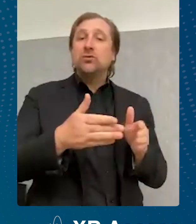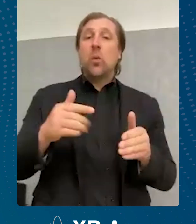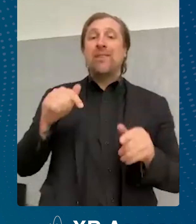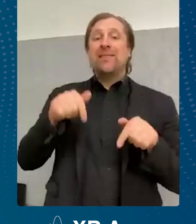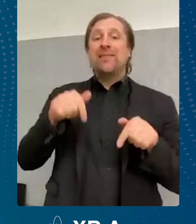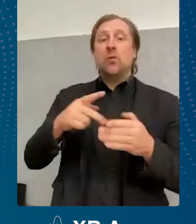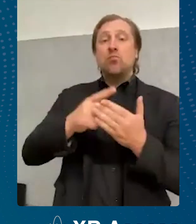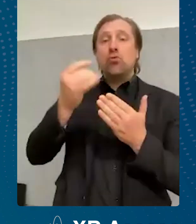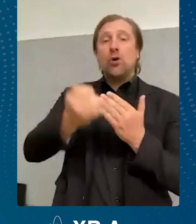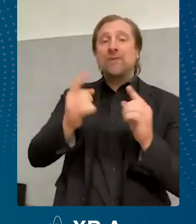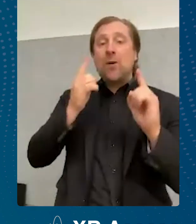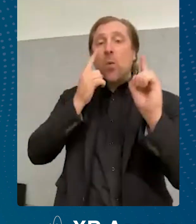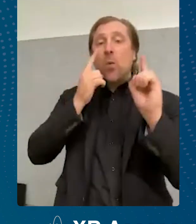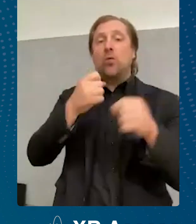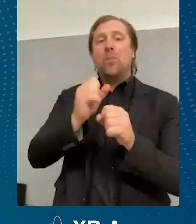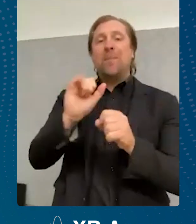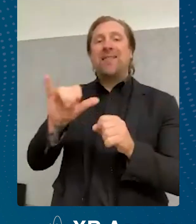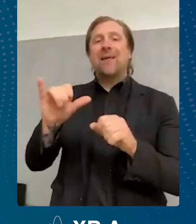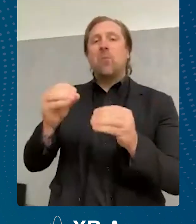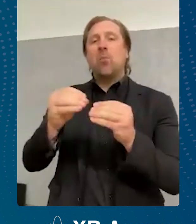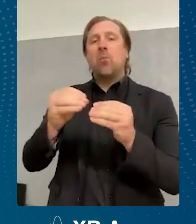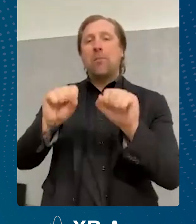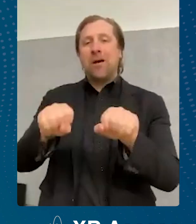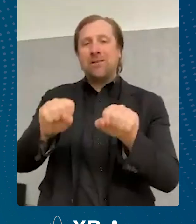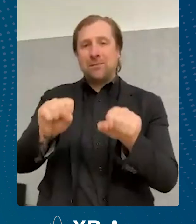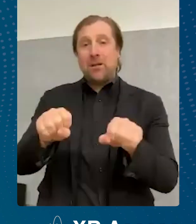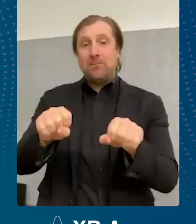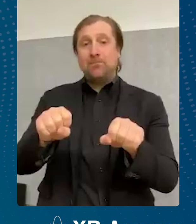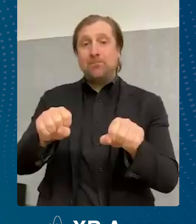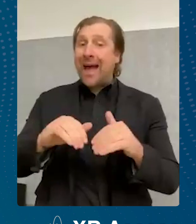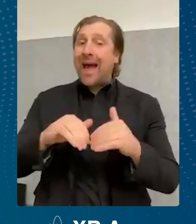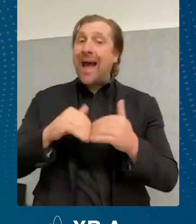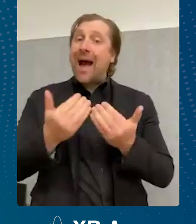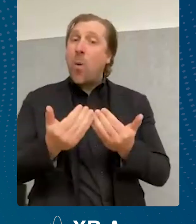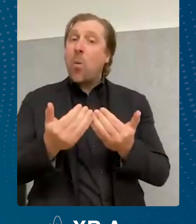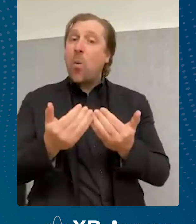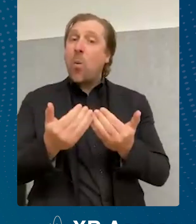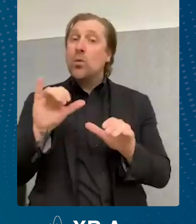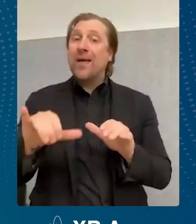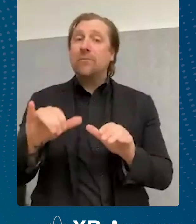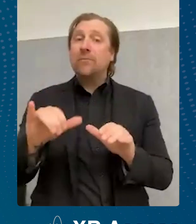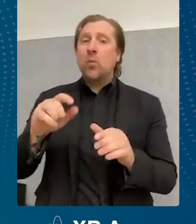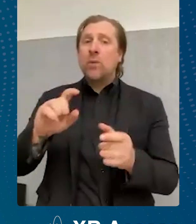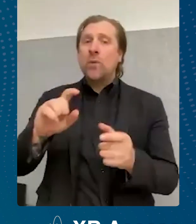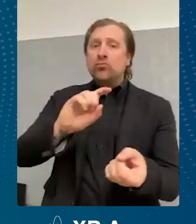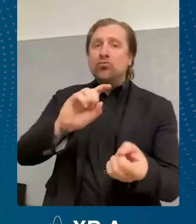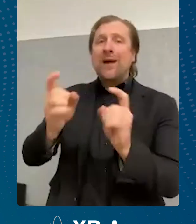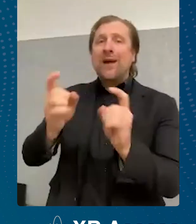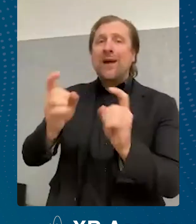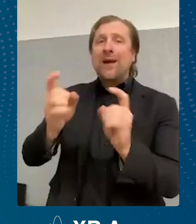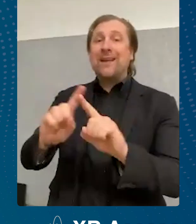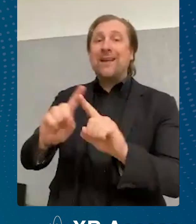And the way we do it is, that we basically translate interactions between those different worlds.